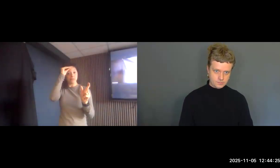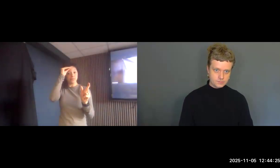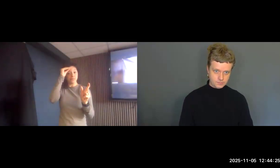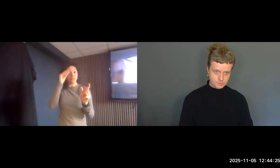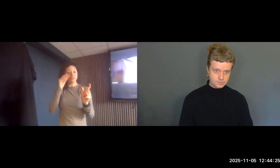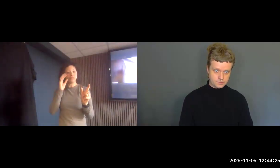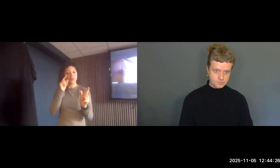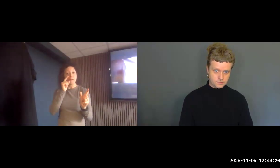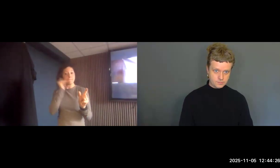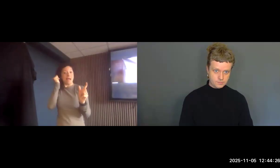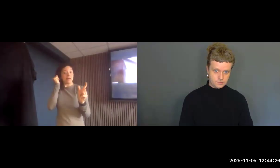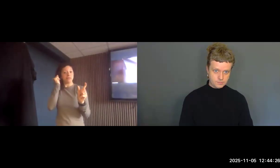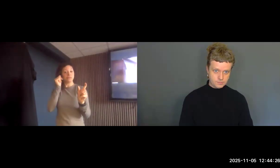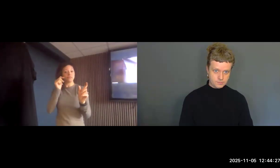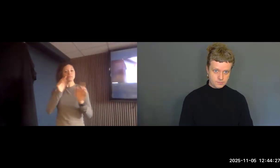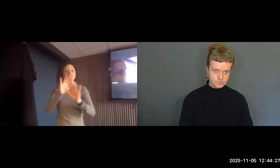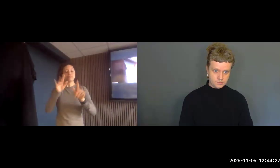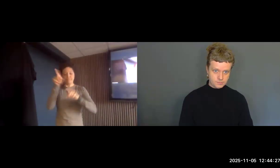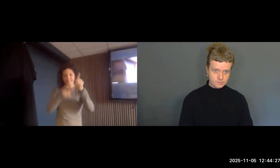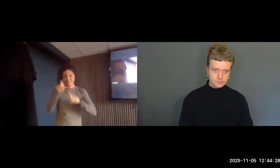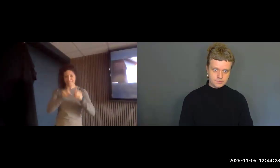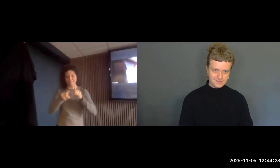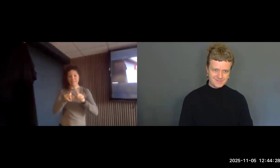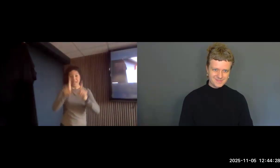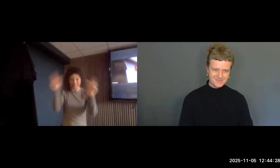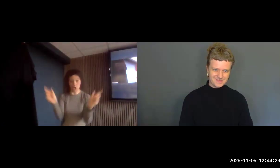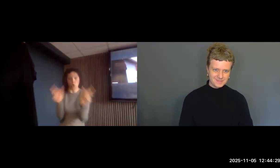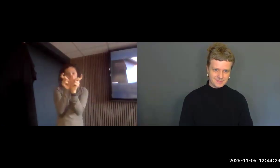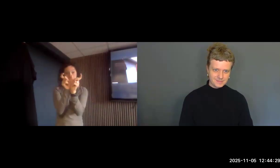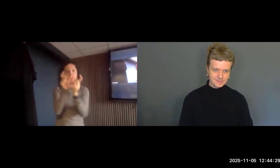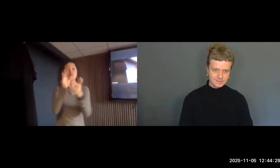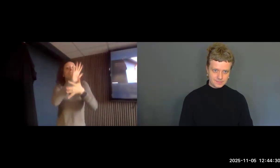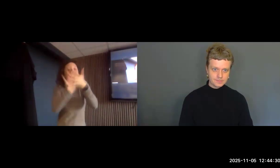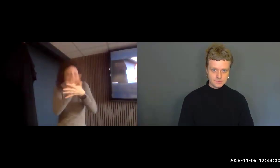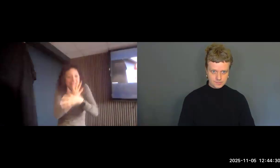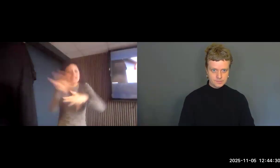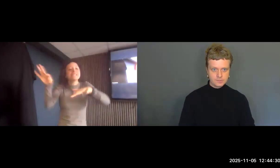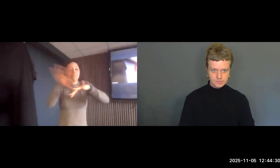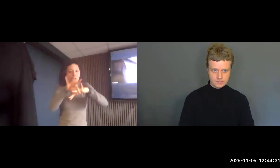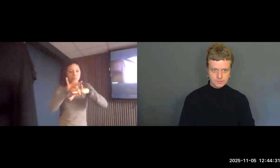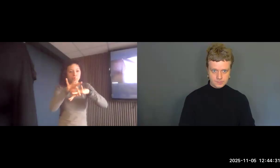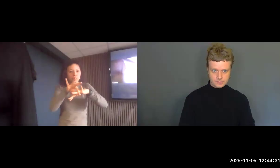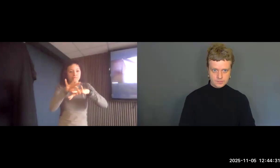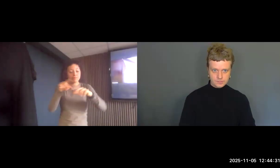But also the sign for man.